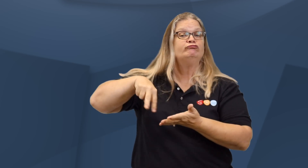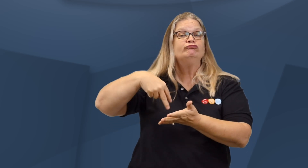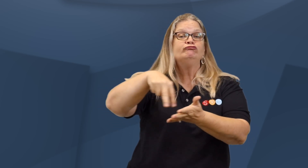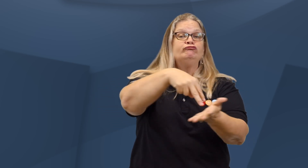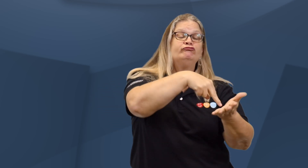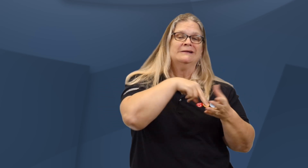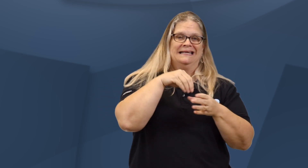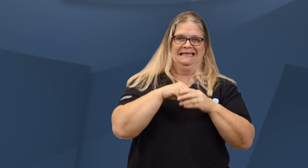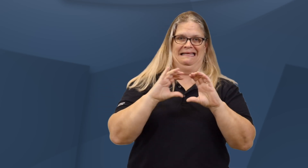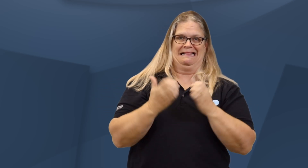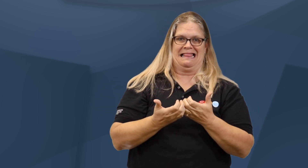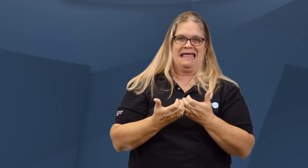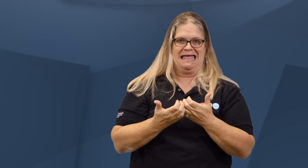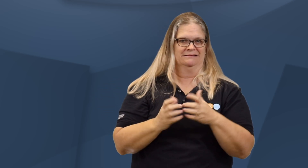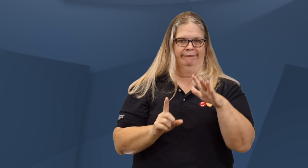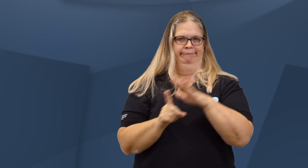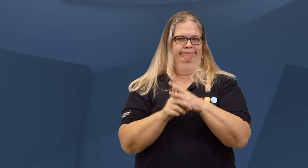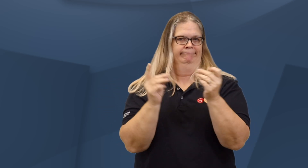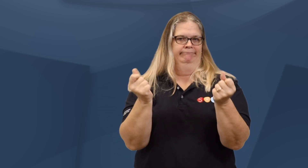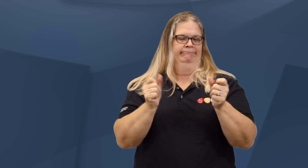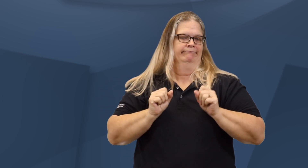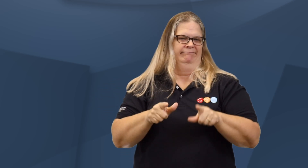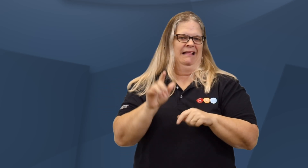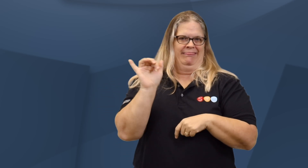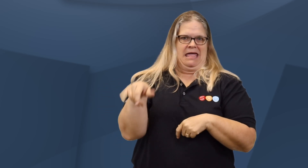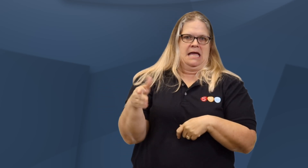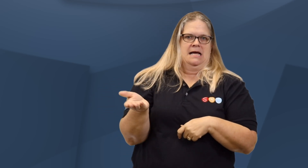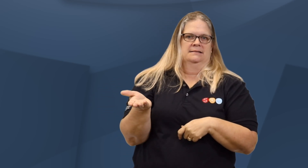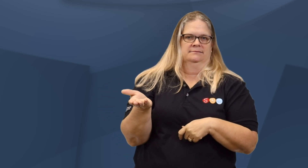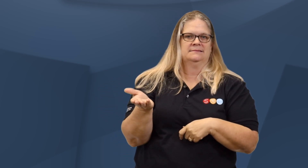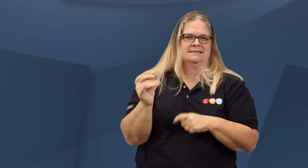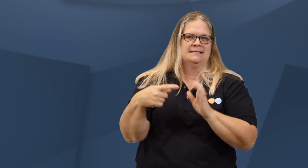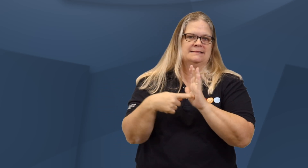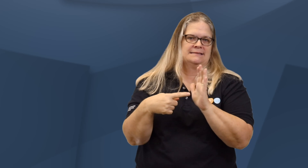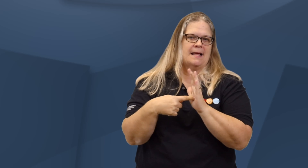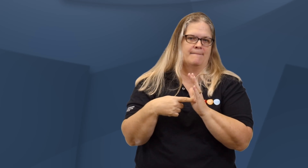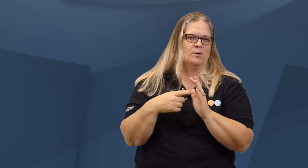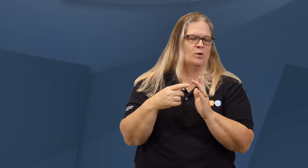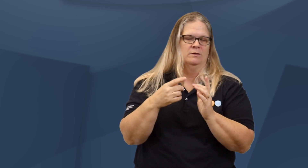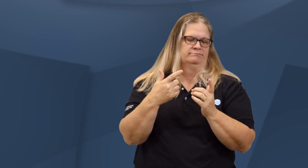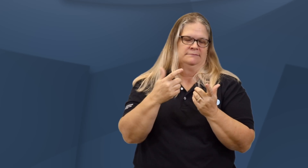or dancing around the perimeter of the classroom. That is just one example.